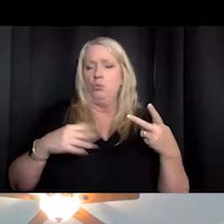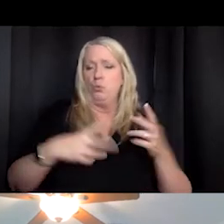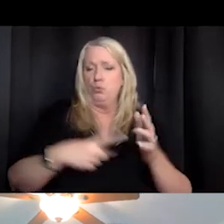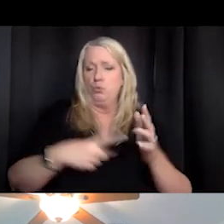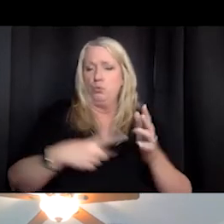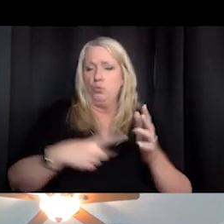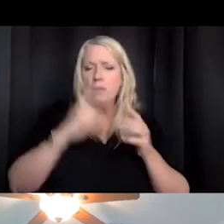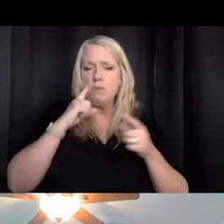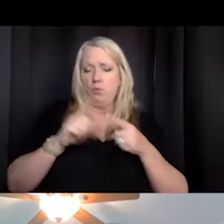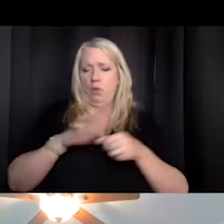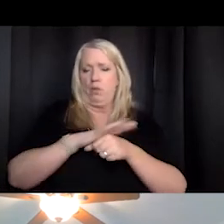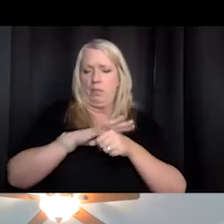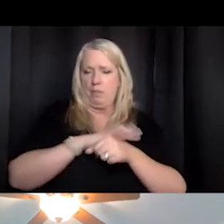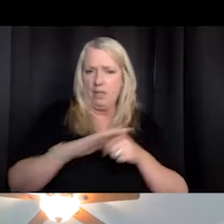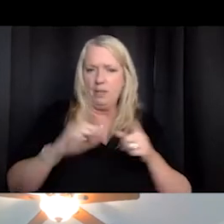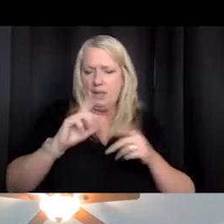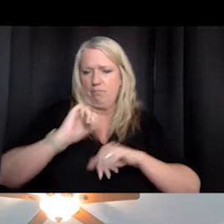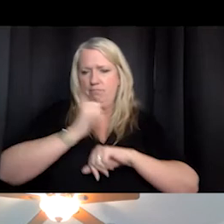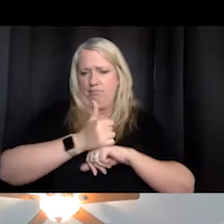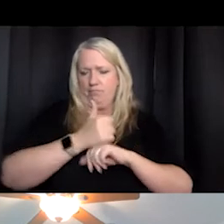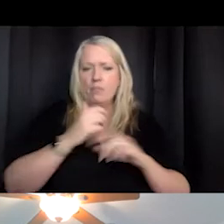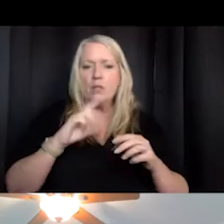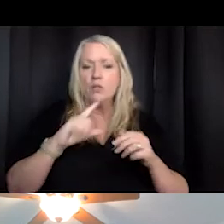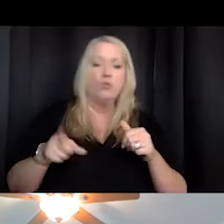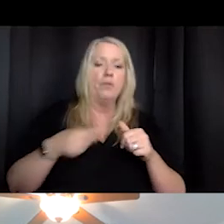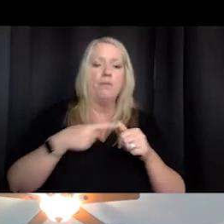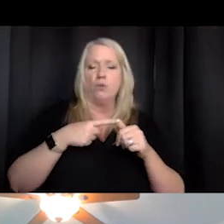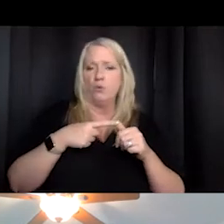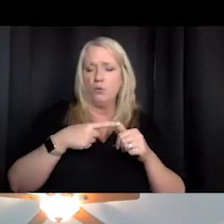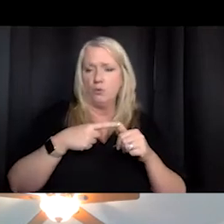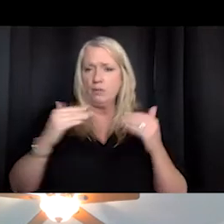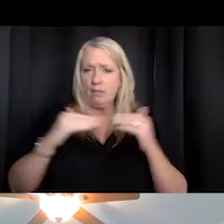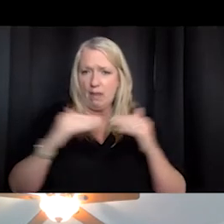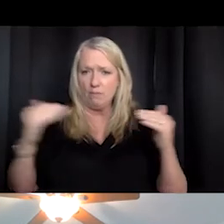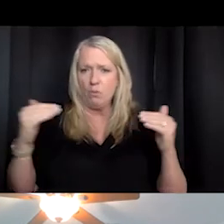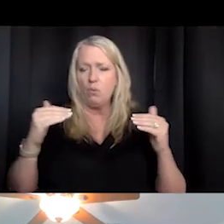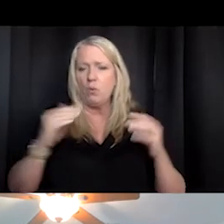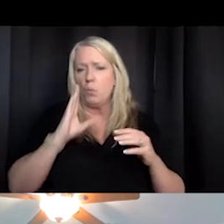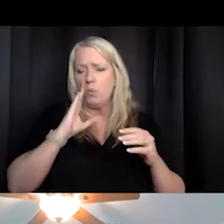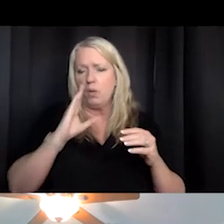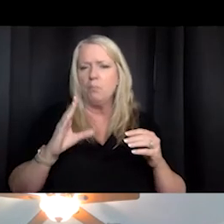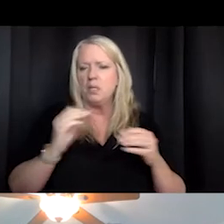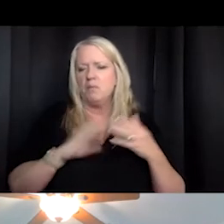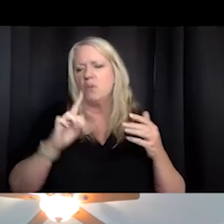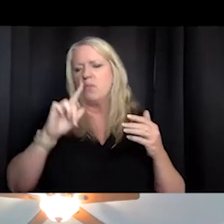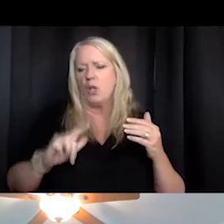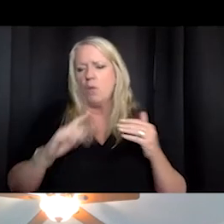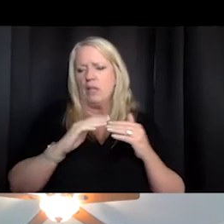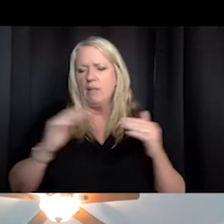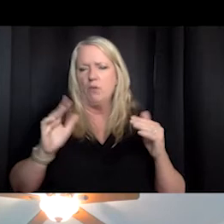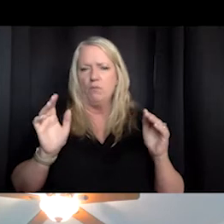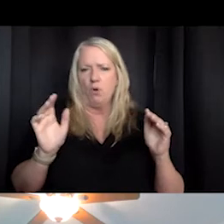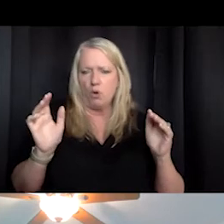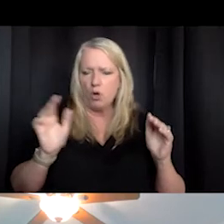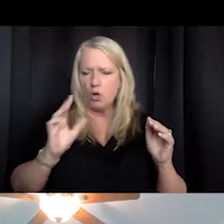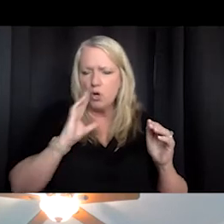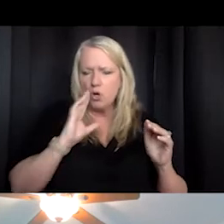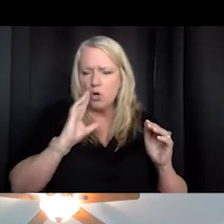THAT ARE IMPLEMENTING THIS. SO FOR THE FIRST THAT IS, THE LOWEST LEVEL. THE CALLS ARE REQUIRED TO